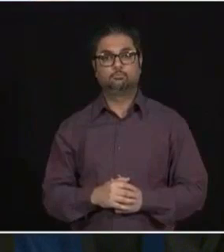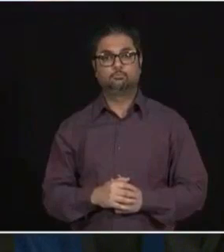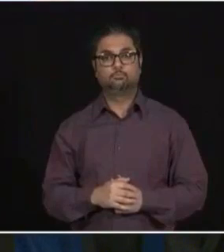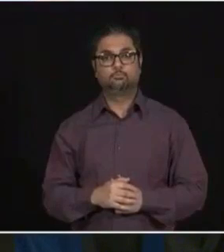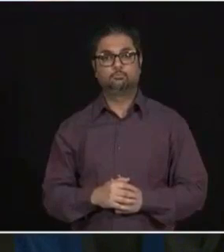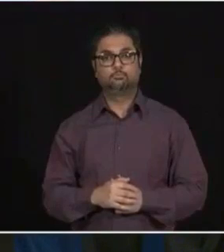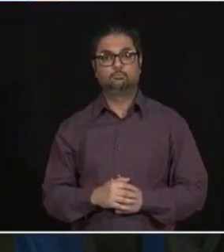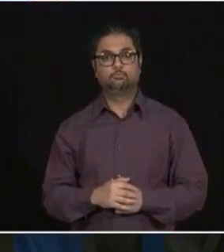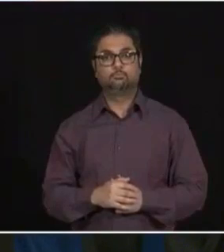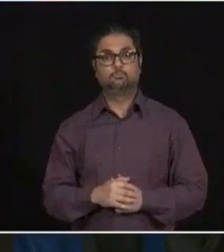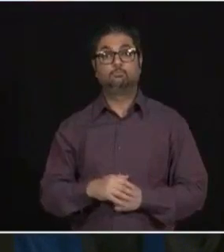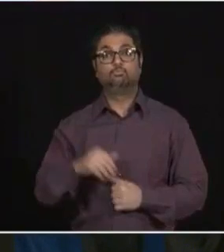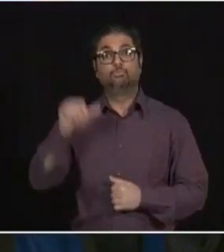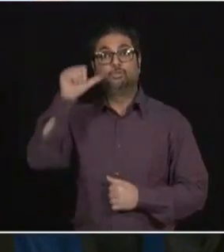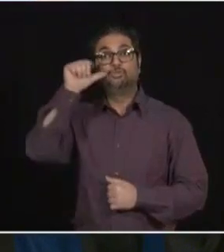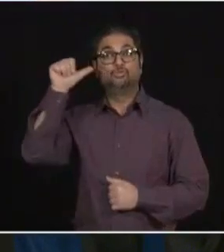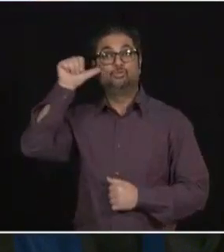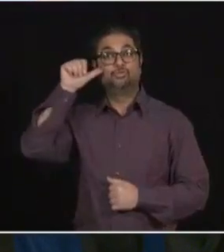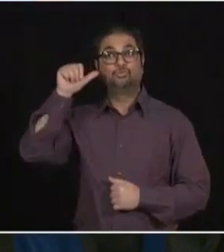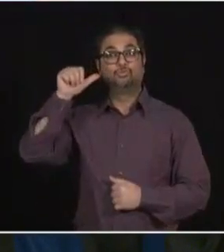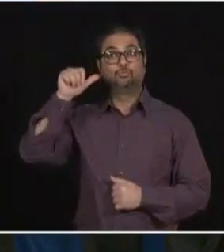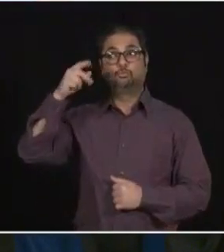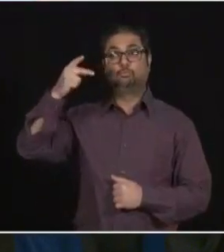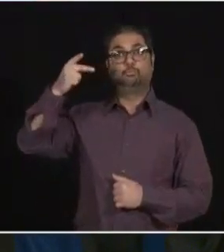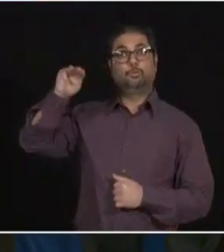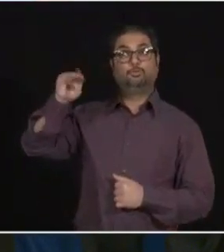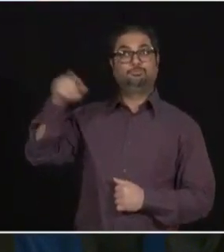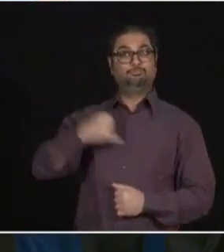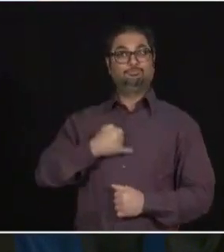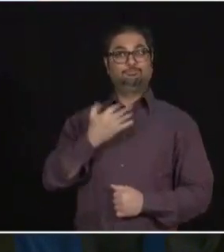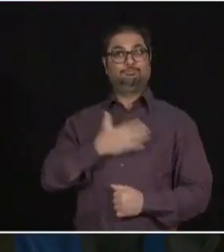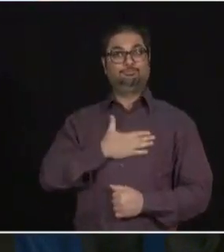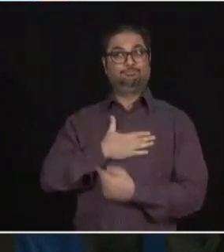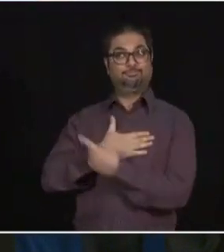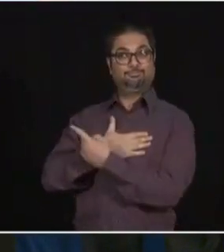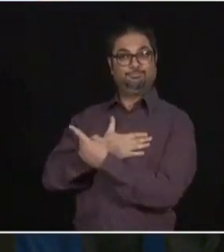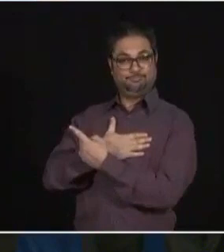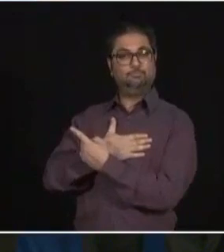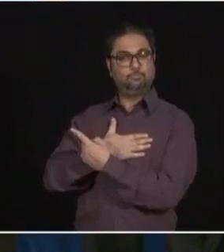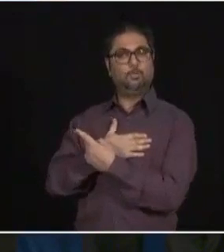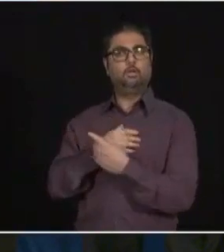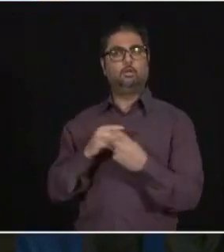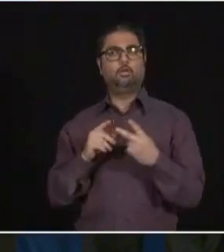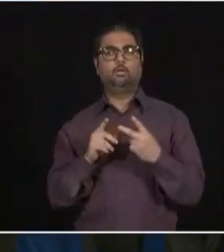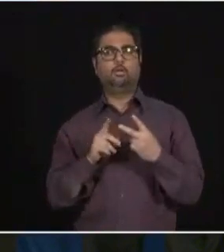Alberta premier Jason Kenney has said that what they've done is singled out law-abiding Canadians